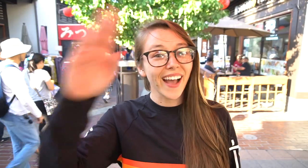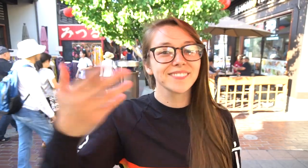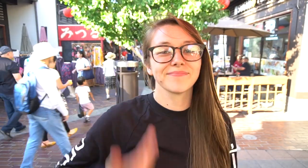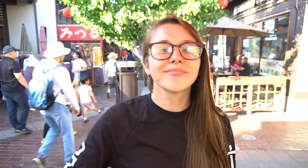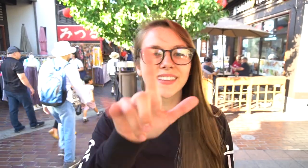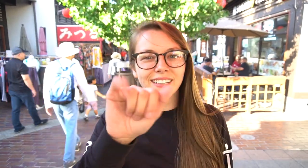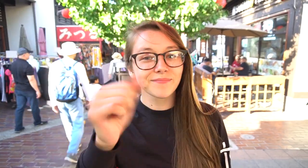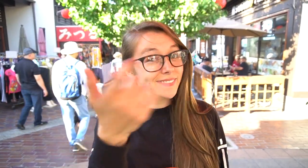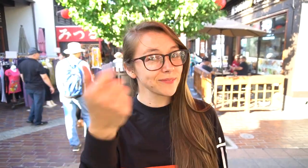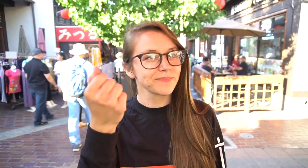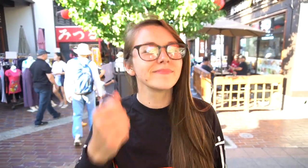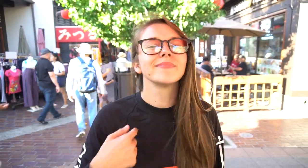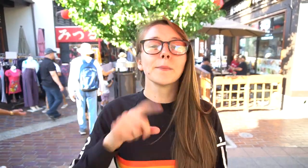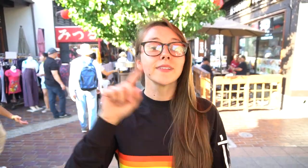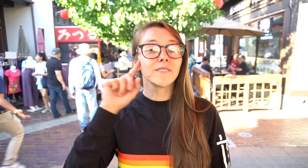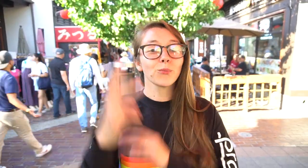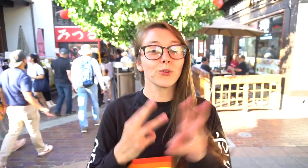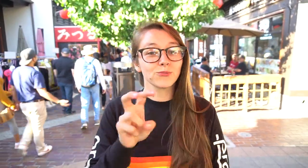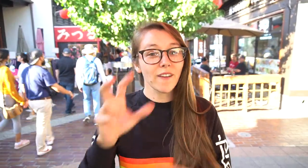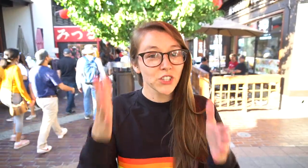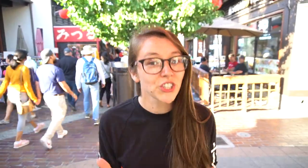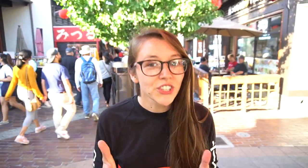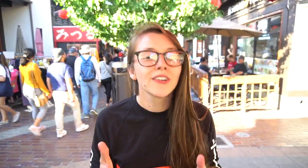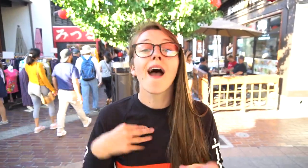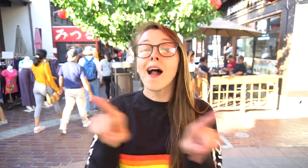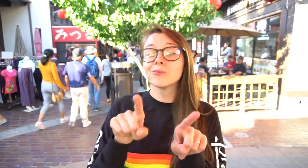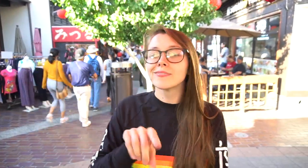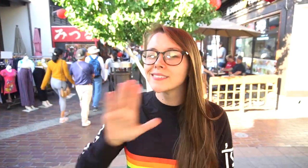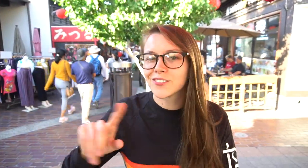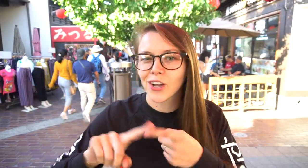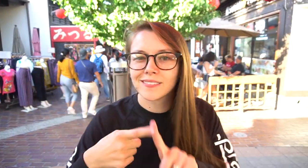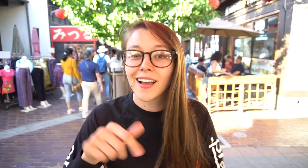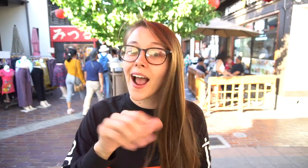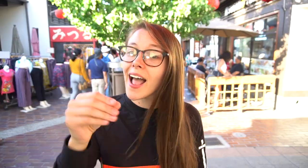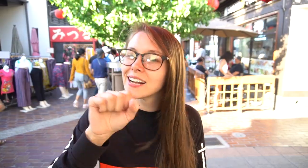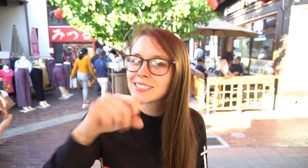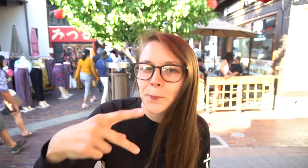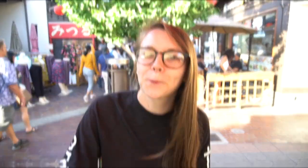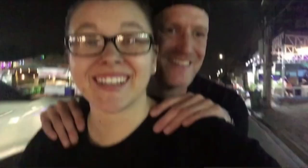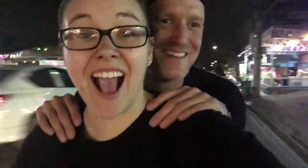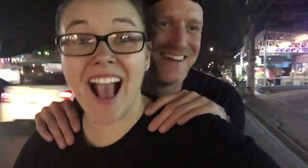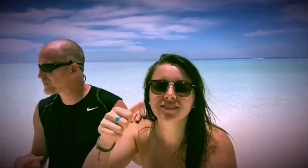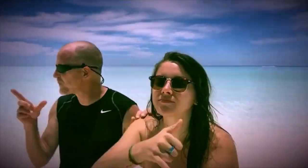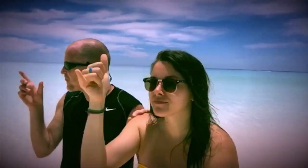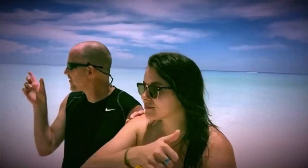Hi! I am Lia! (sign name) I'm a Deaf world traveler I am also his friend and SSP! (Lia: wow!)